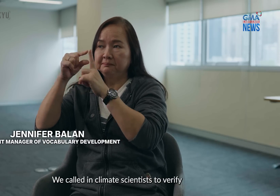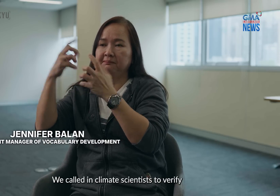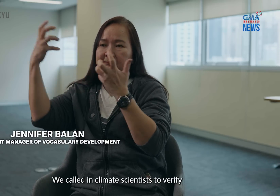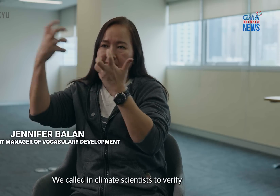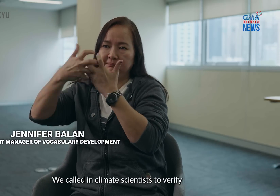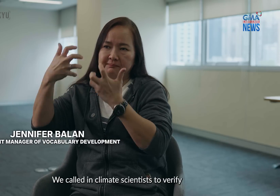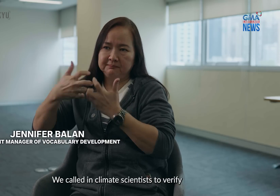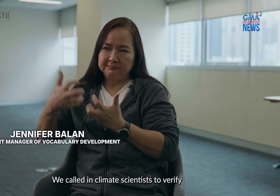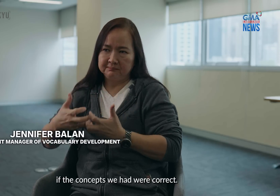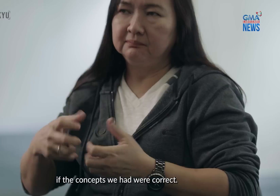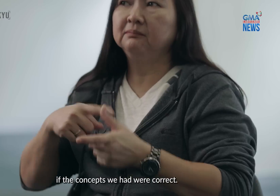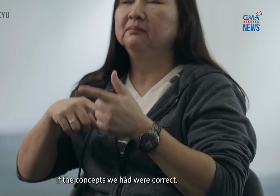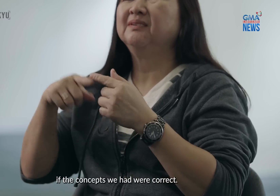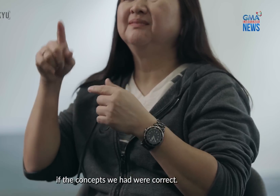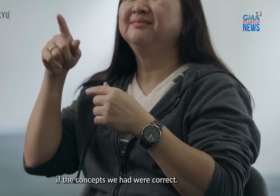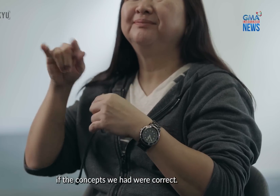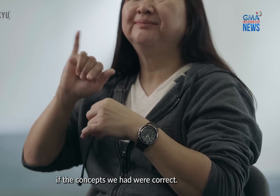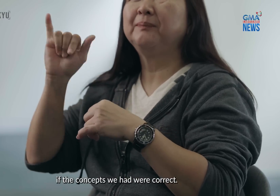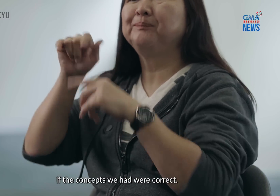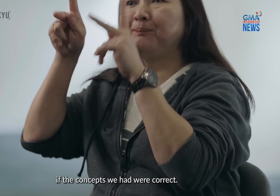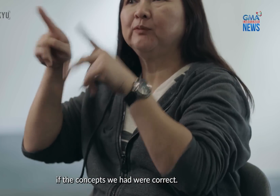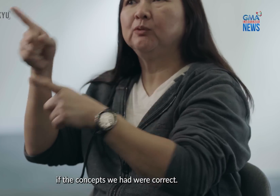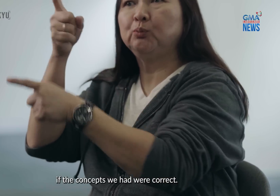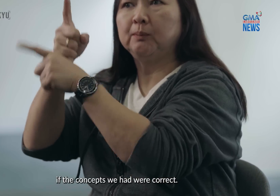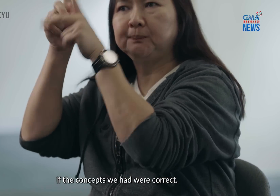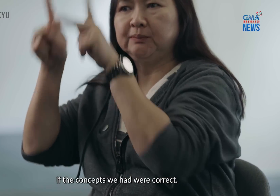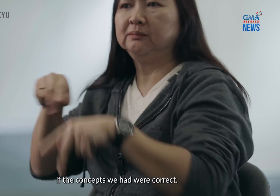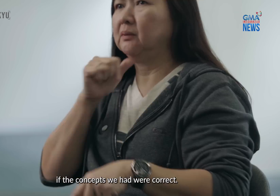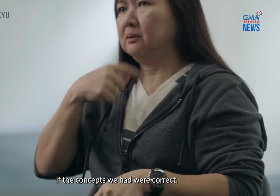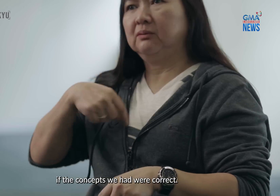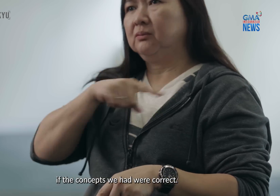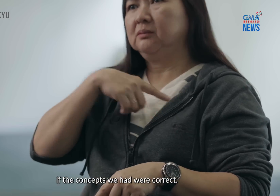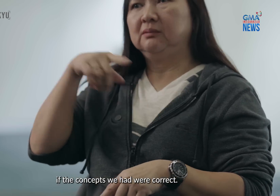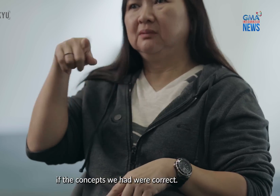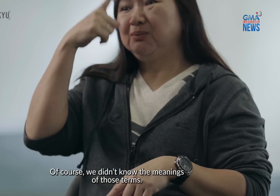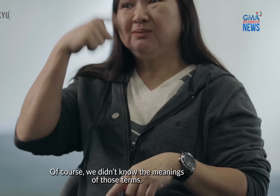about how they sign climate change concepts.